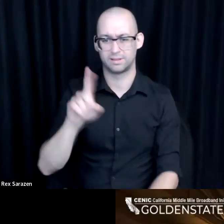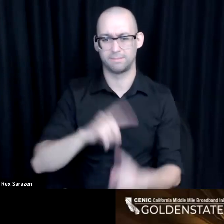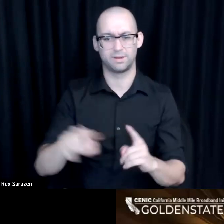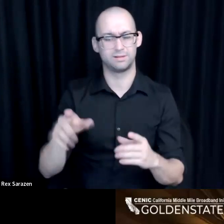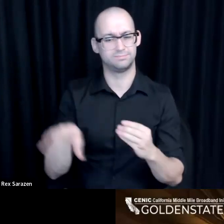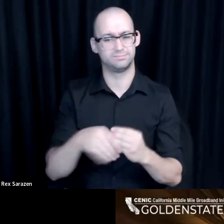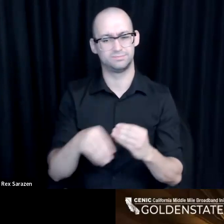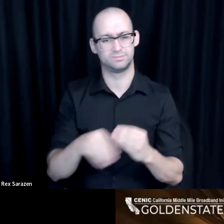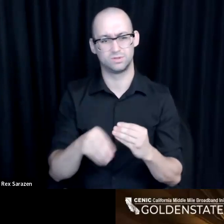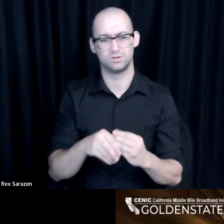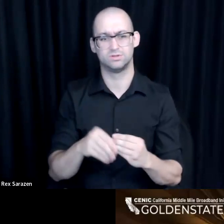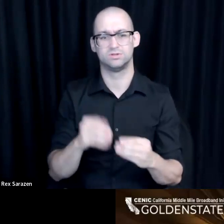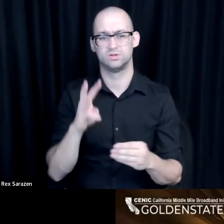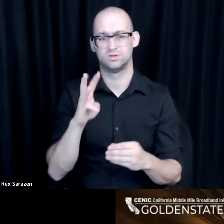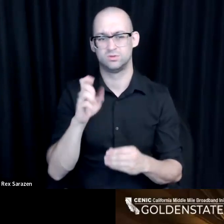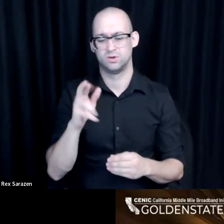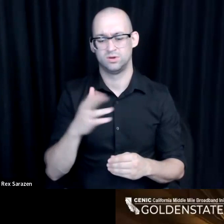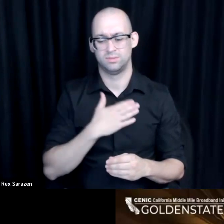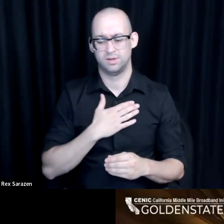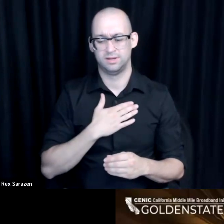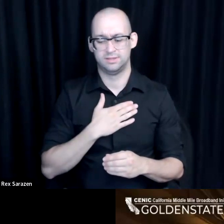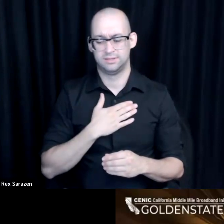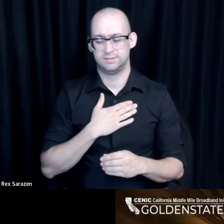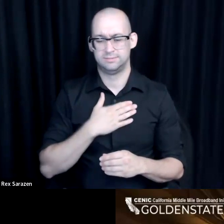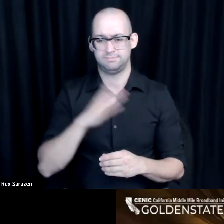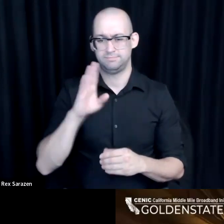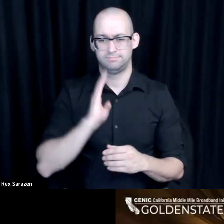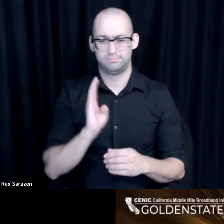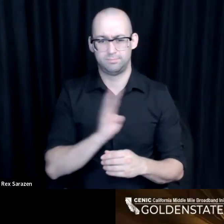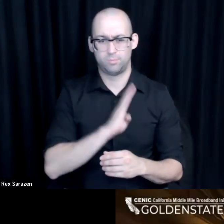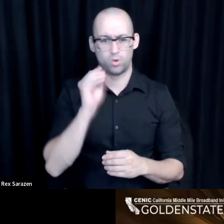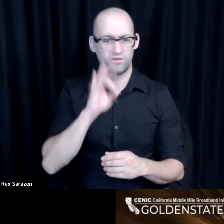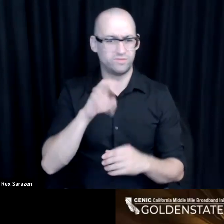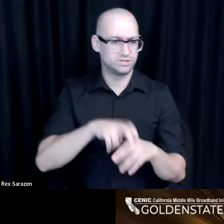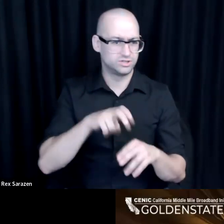California Tribal Chairman's hat occasionally as the Director of Technology there for 22 years,